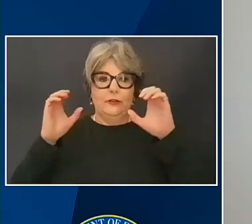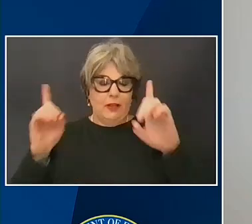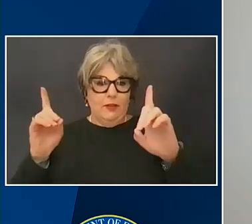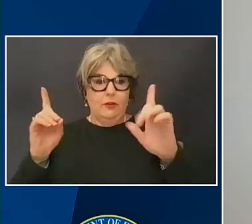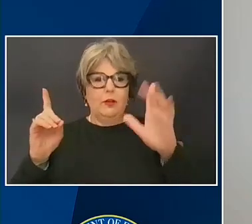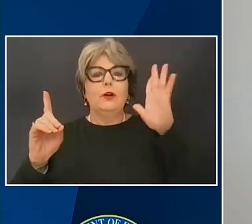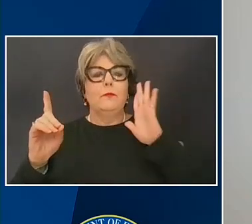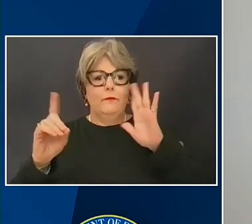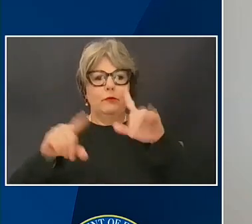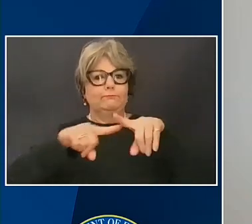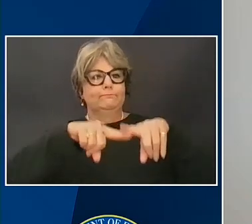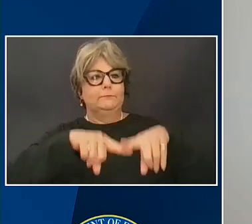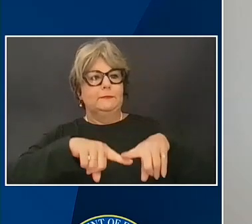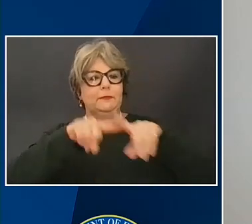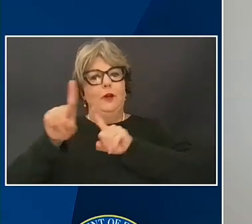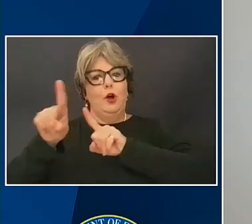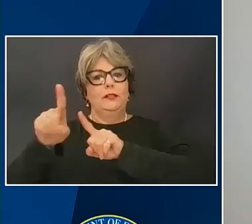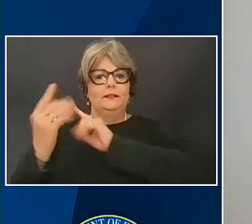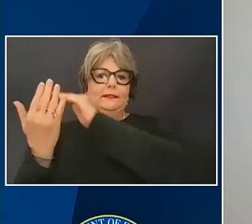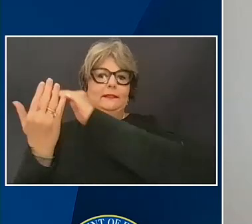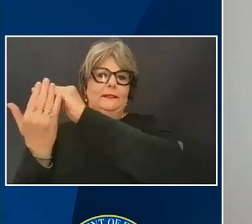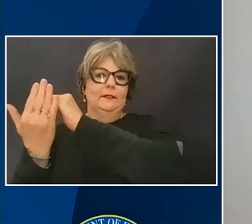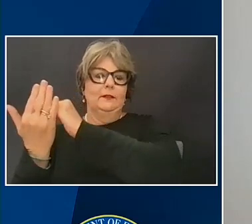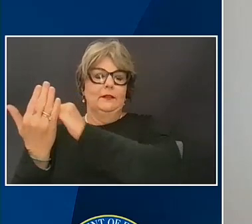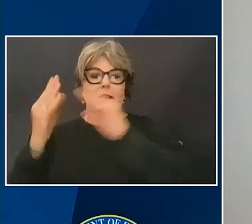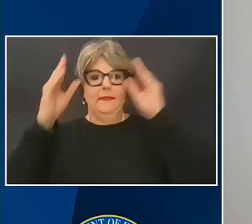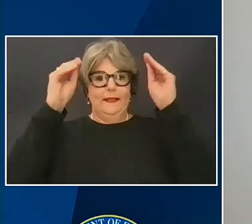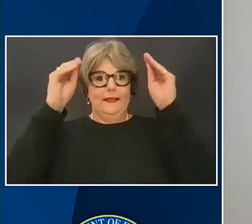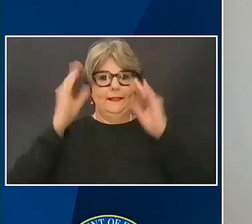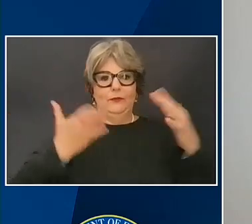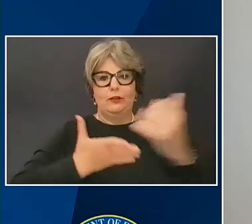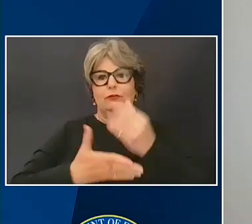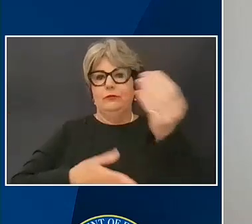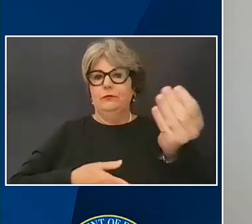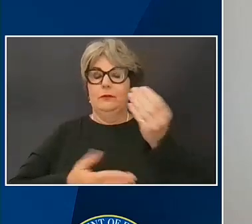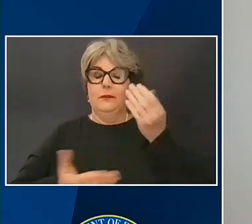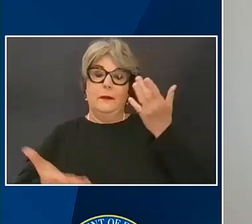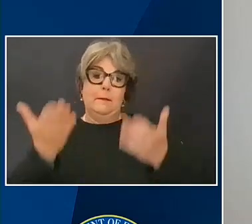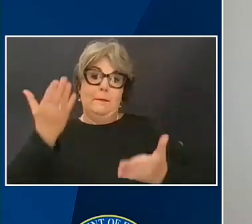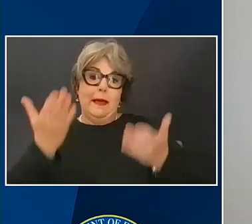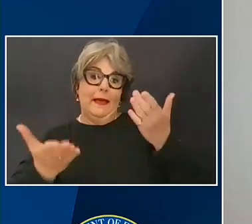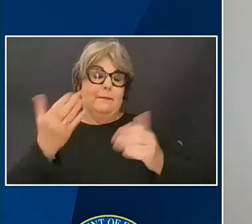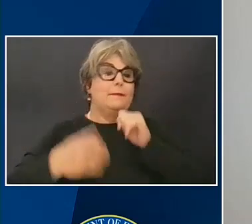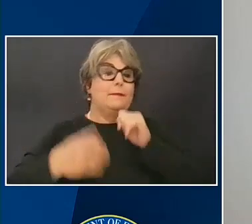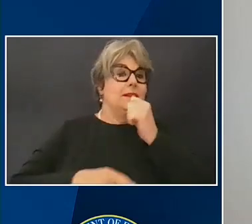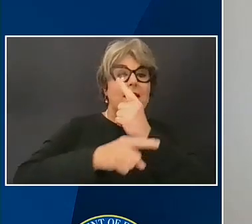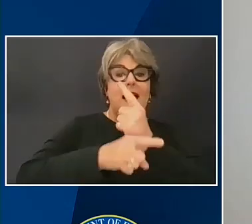attendance records that instructors kept that may or may not have been accurate. And still to this day, if they're not